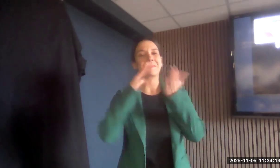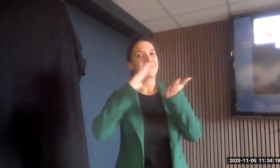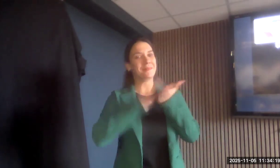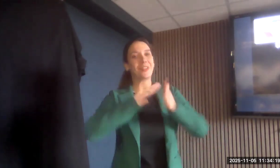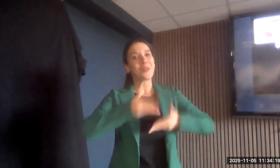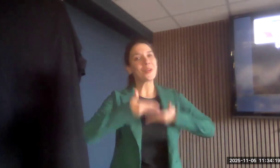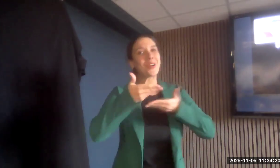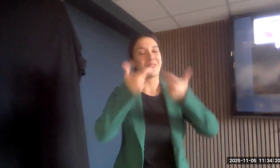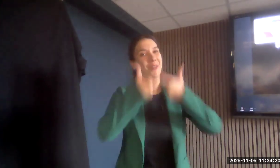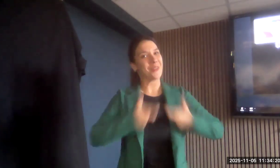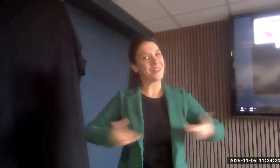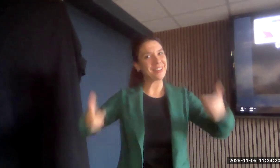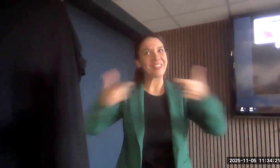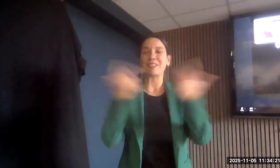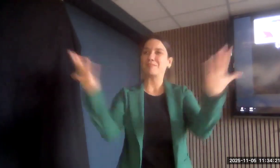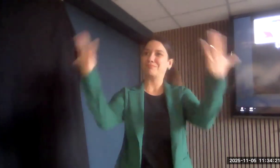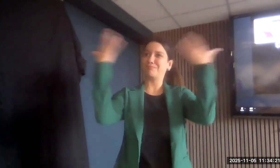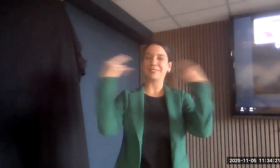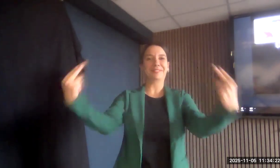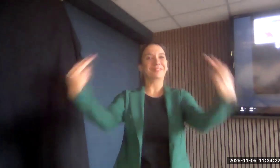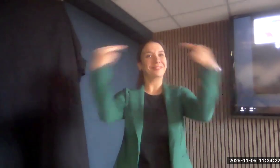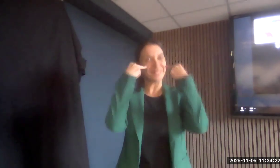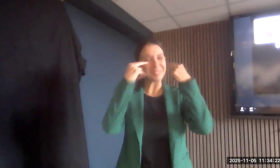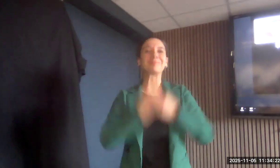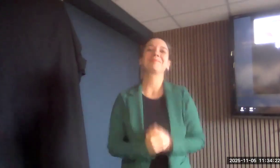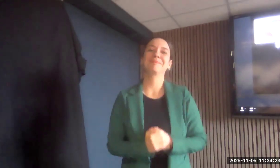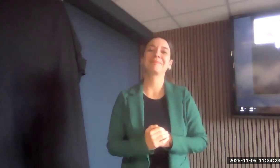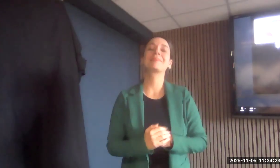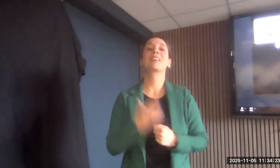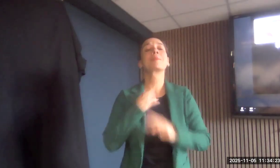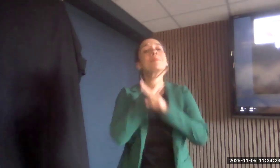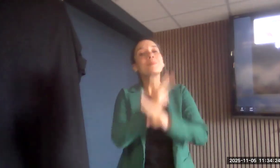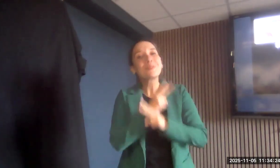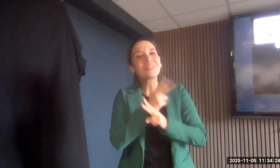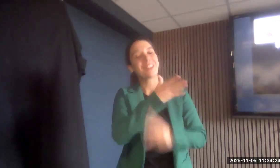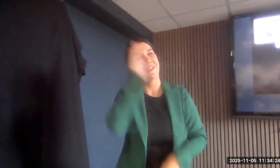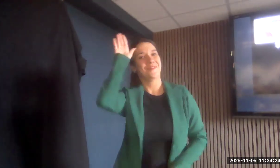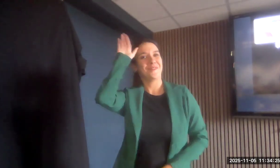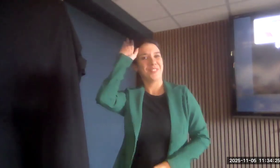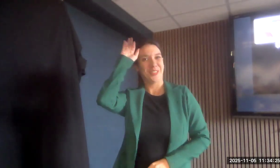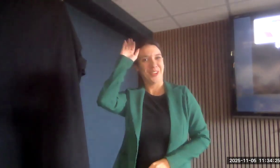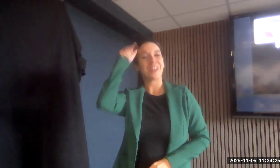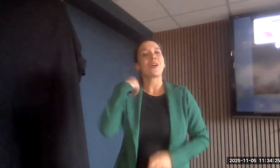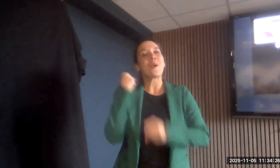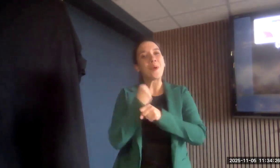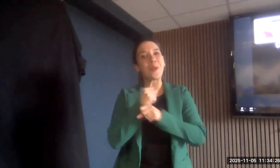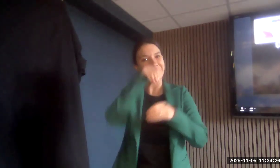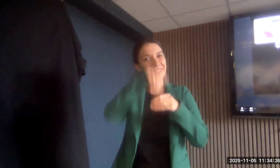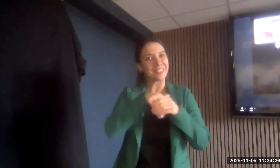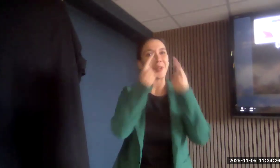Those at Leiden University and Birmingham University for offering this fantastic opportunity to present, and for us to get together.